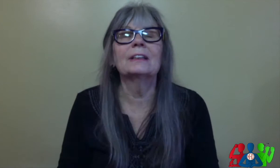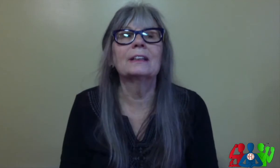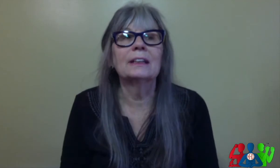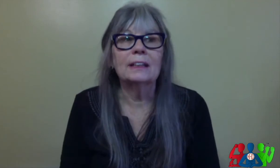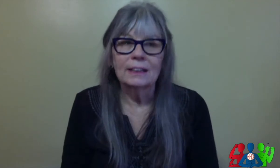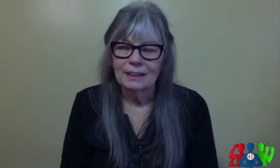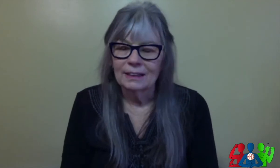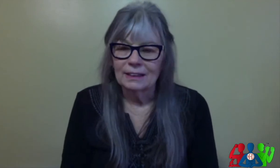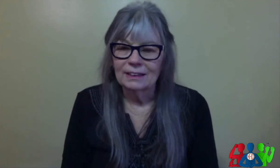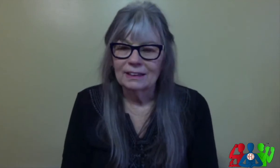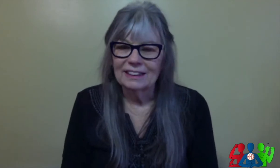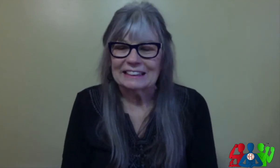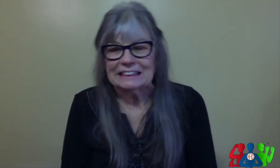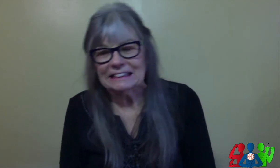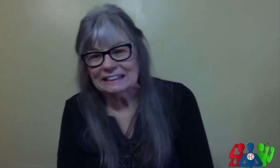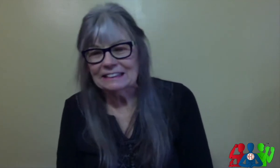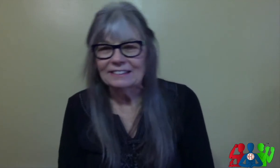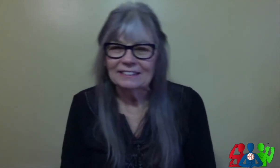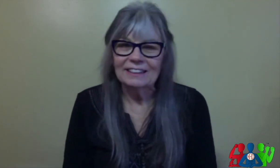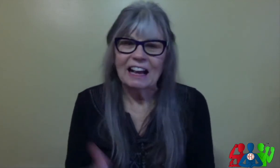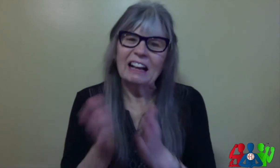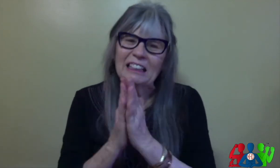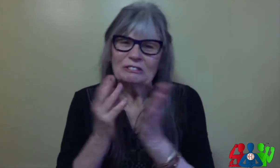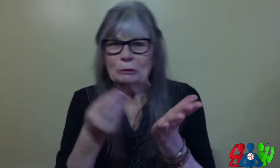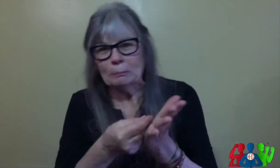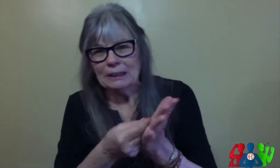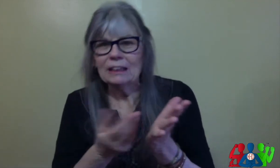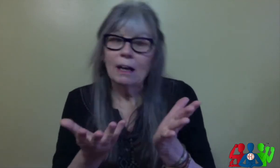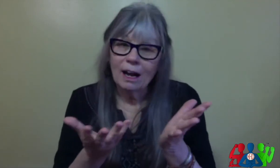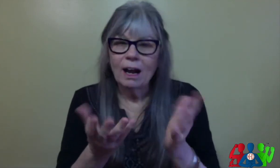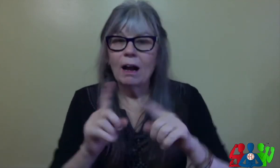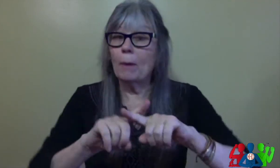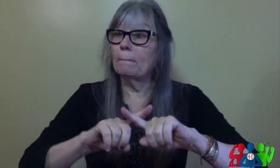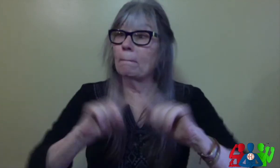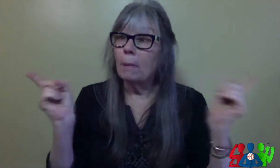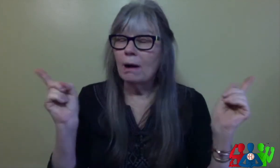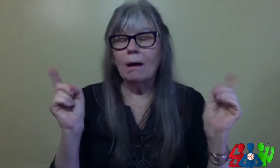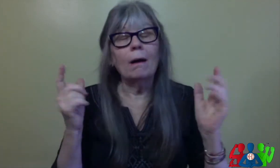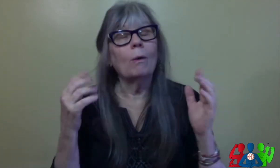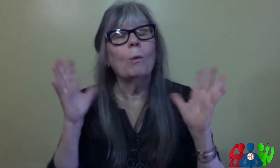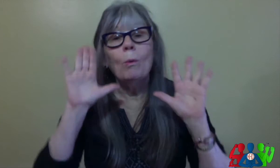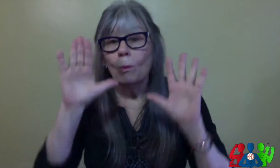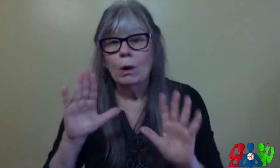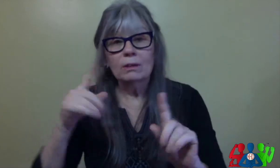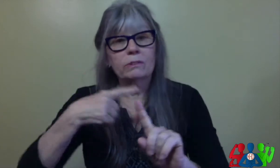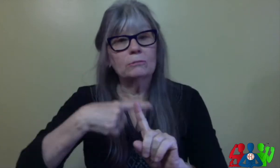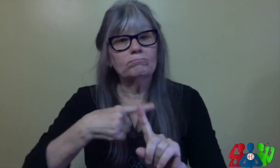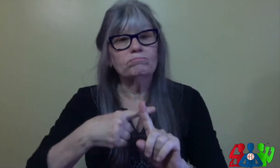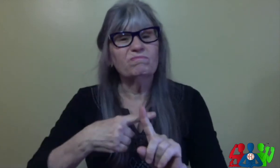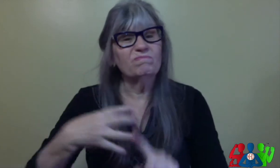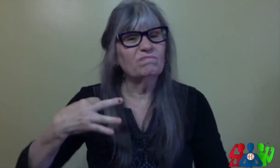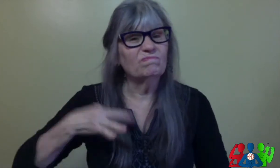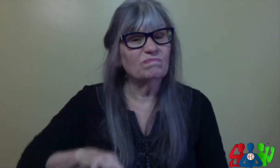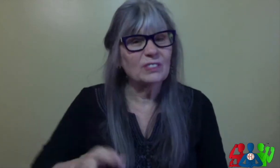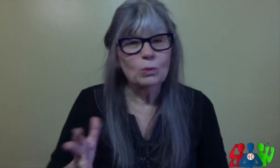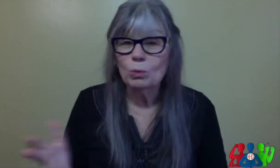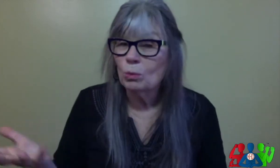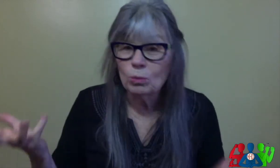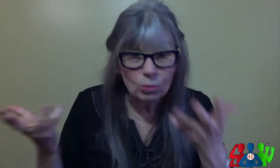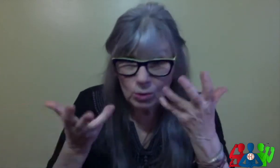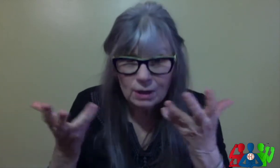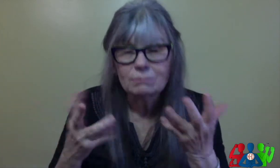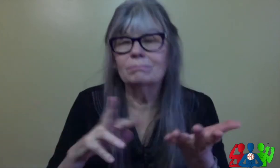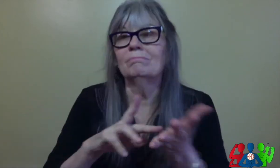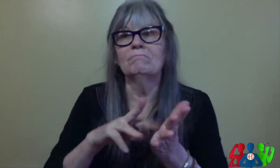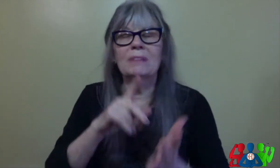You ask people from your community to give money into a fund. We weren't very easy with